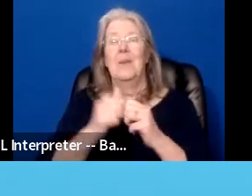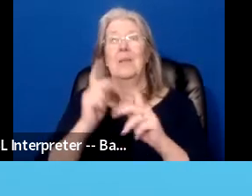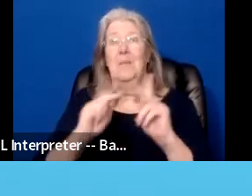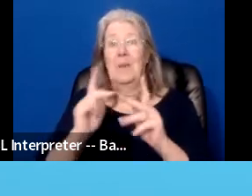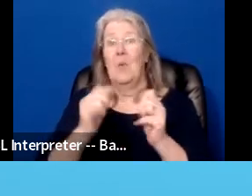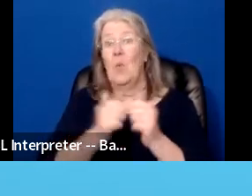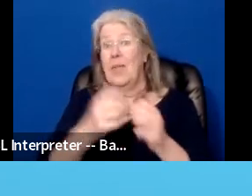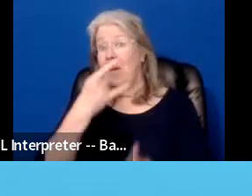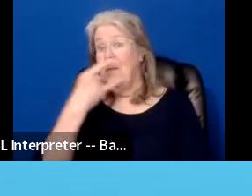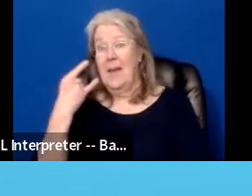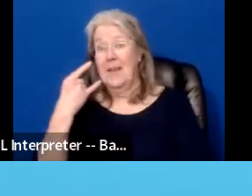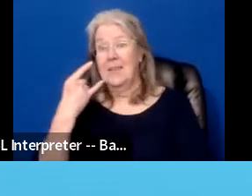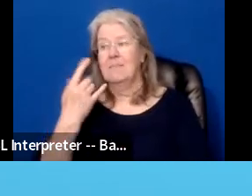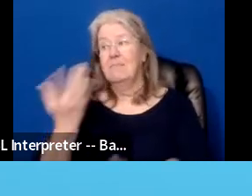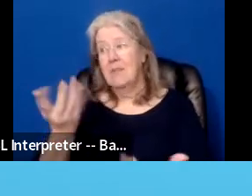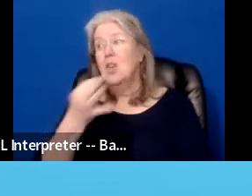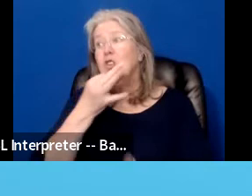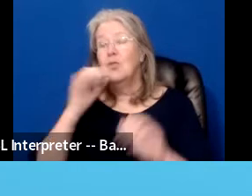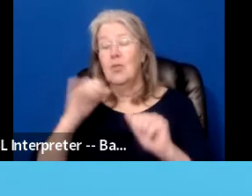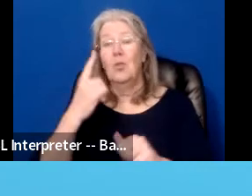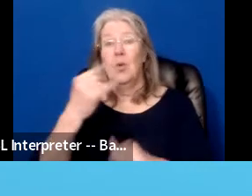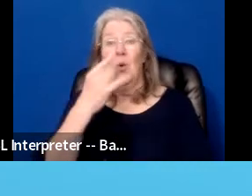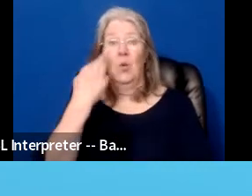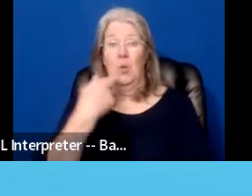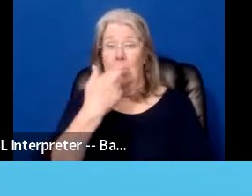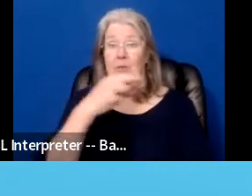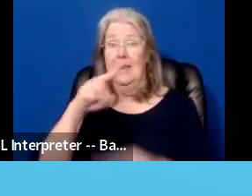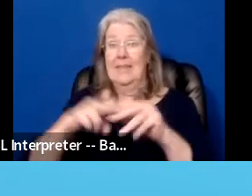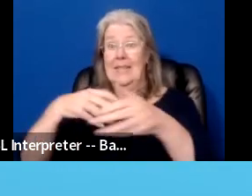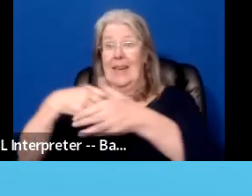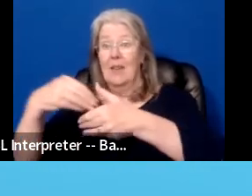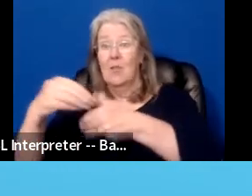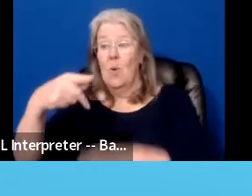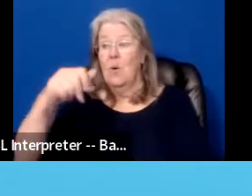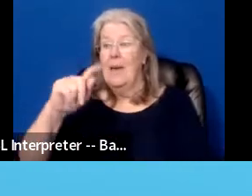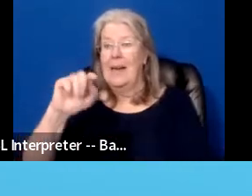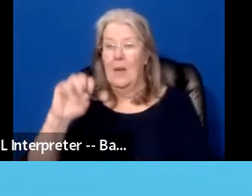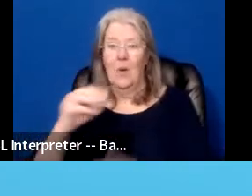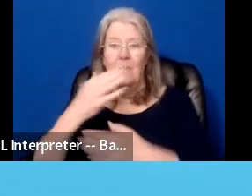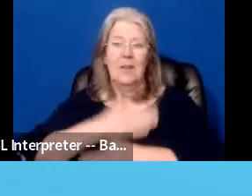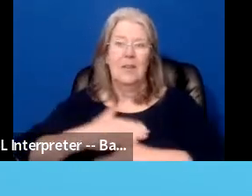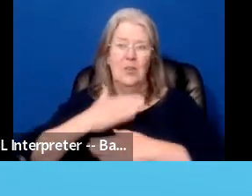soon you'll be able to go to restaurants and sit on their outdoor patios and enjoy a meal.